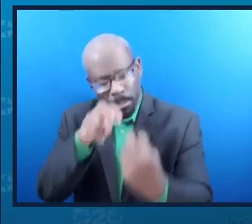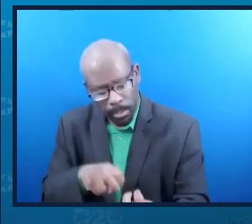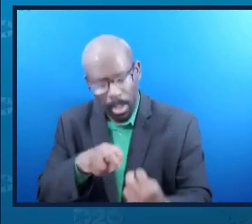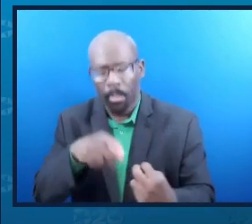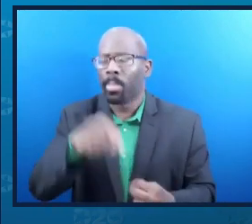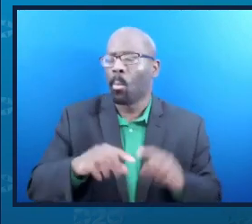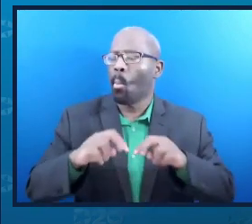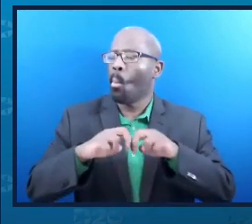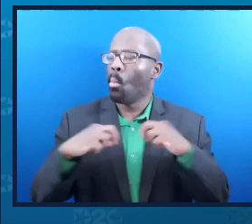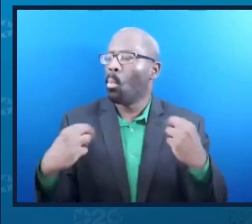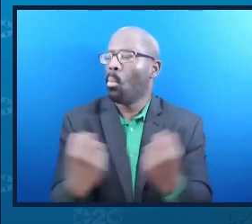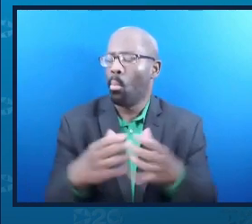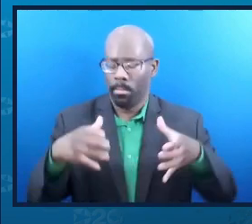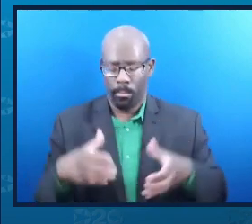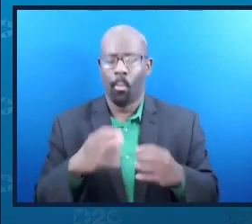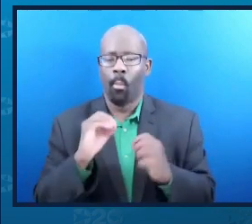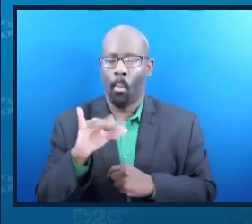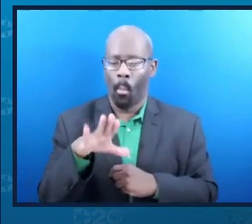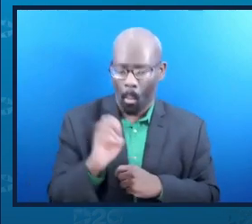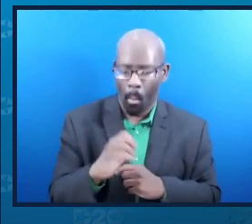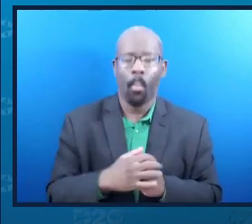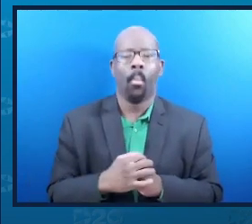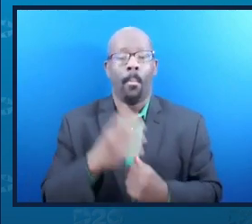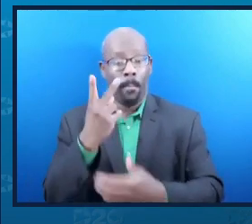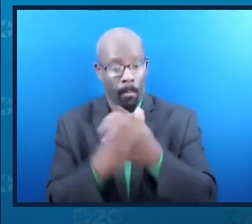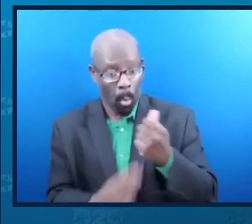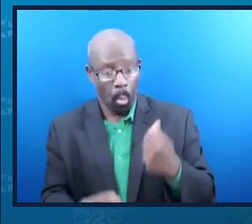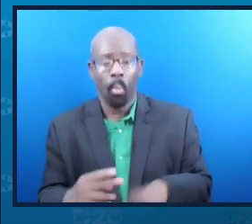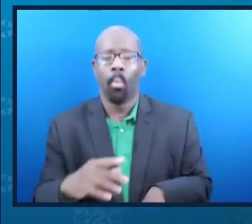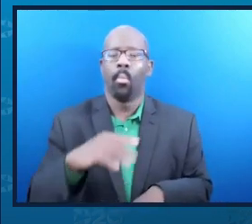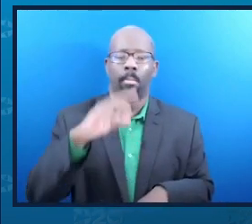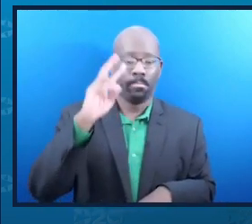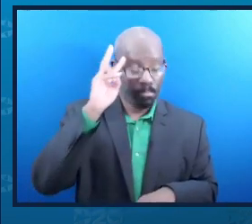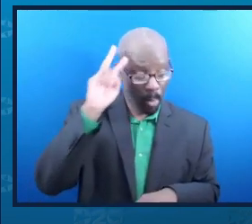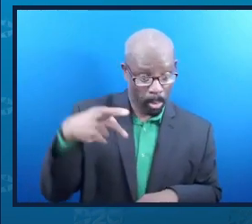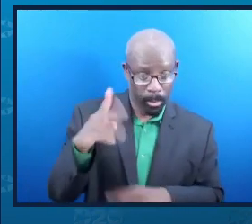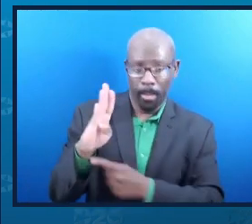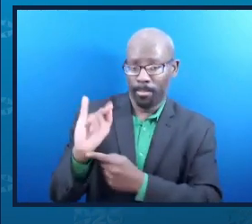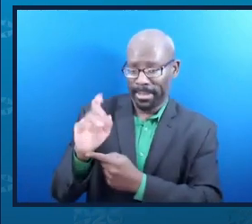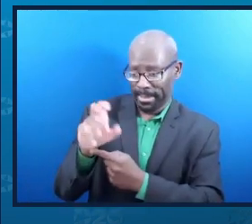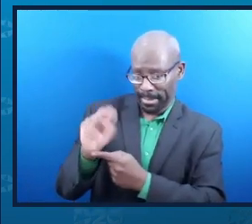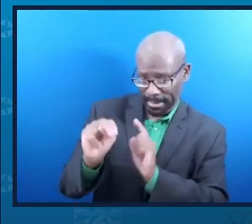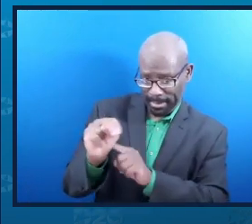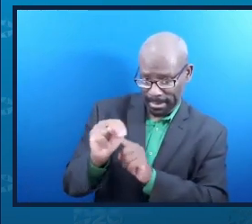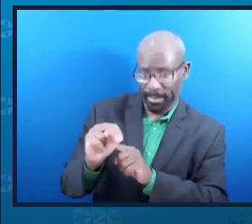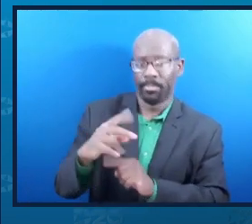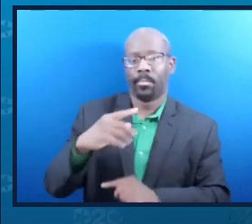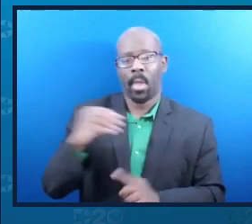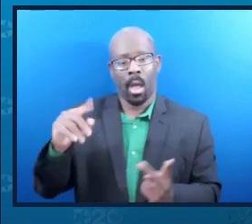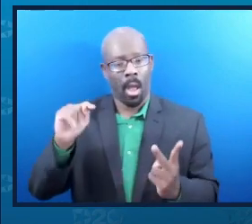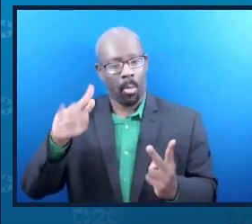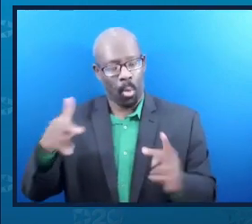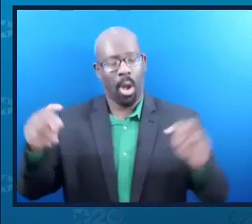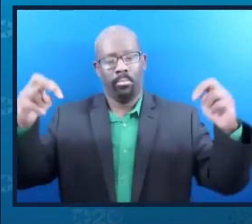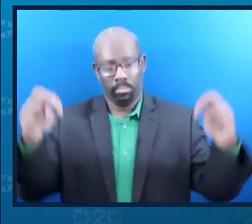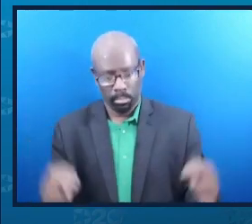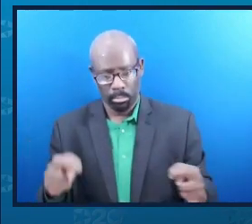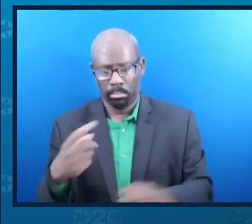RUNNING FOR PRESIDENT. I NEVER EXPECTED THAT SESSER